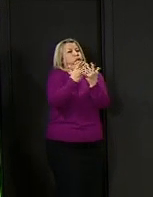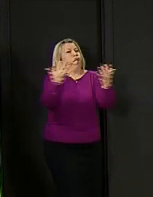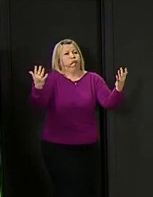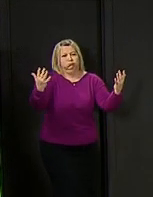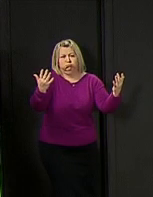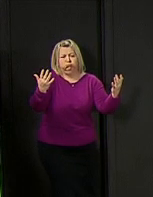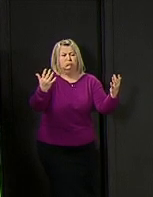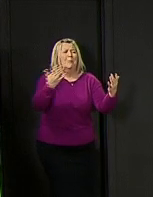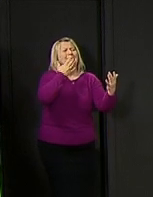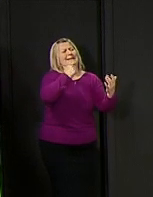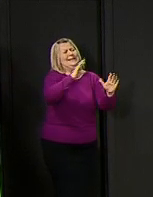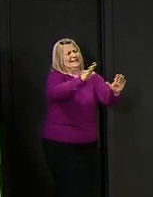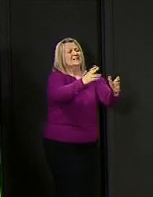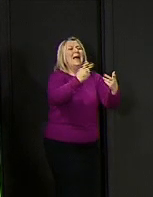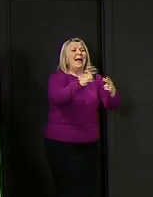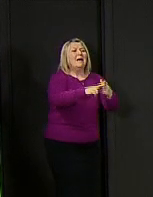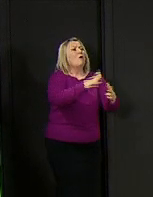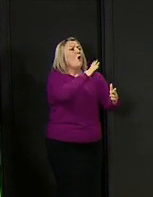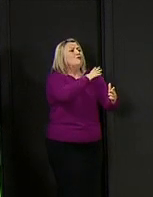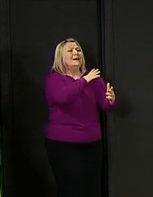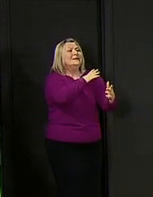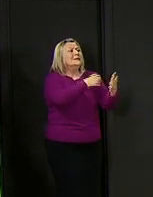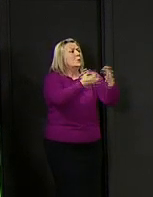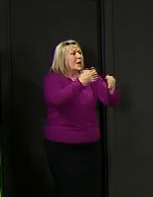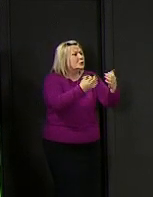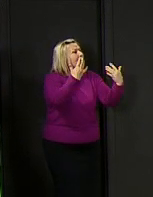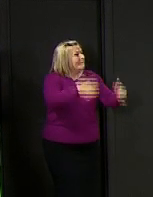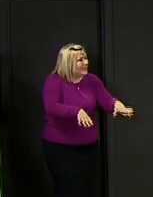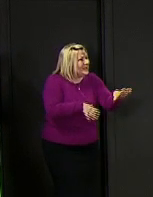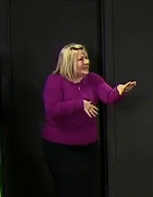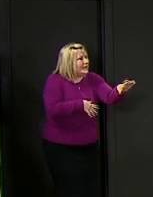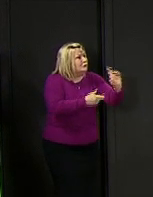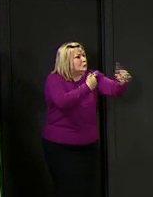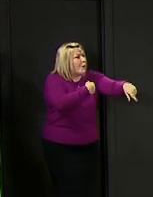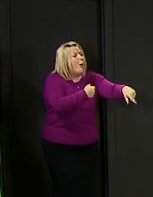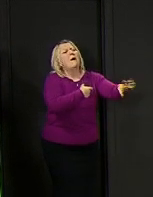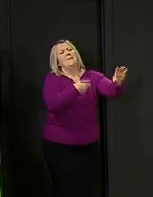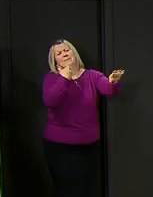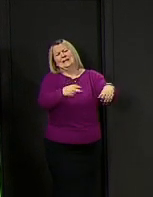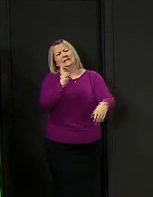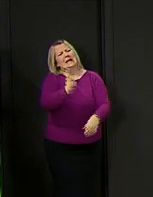been asked, please don't feel that you need to ask the same question. And we'll get through